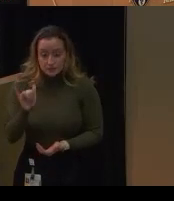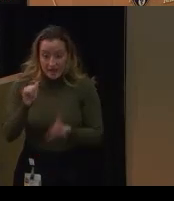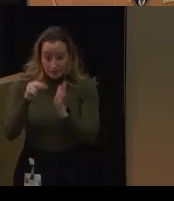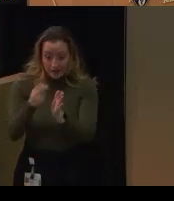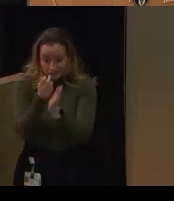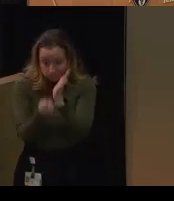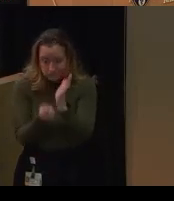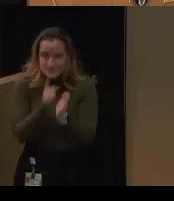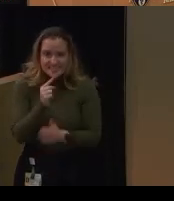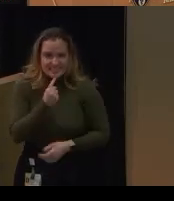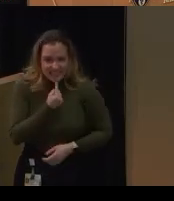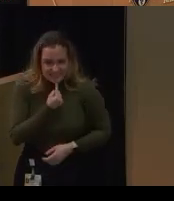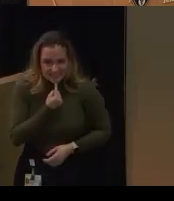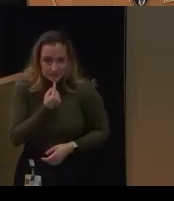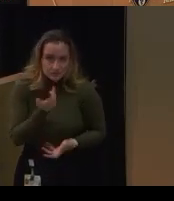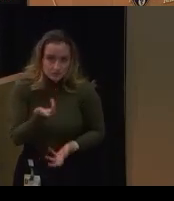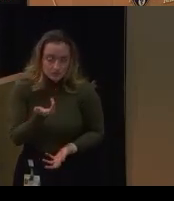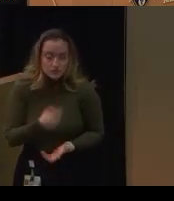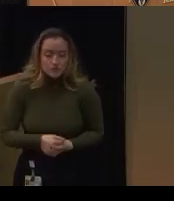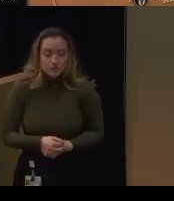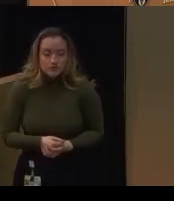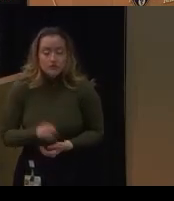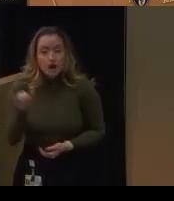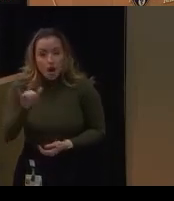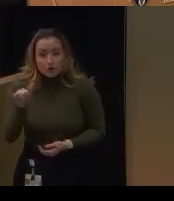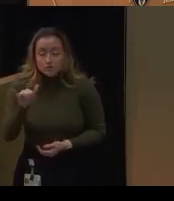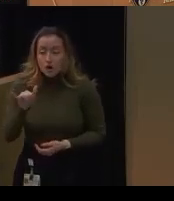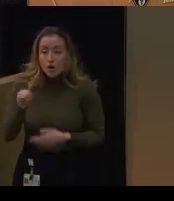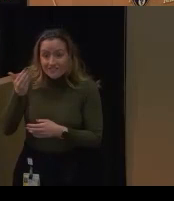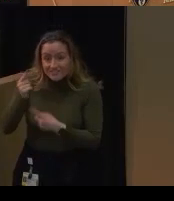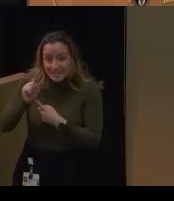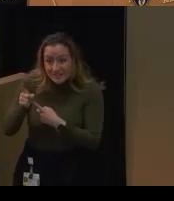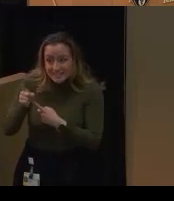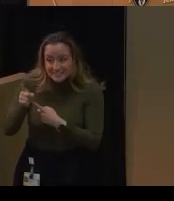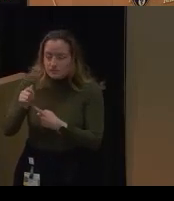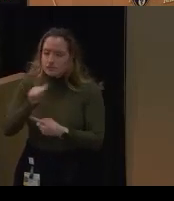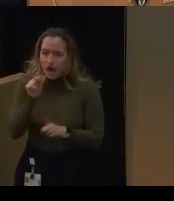um and um it's also has poor resemblance to real world reading in which people also have you know